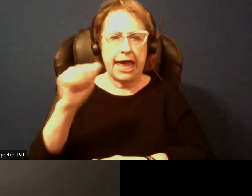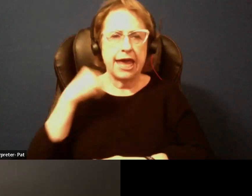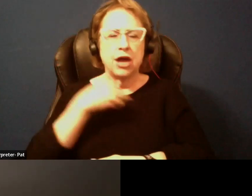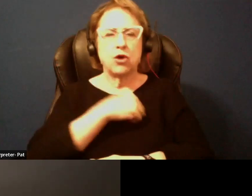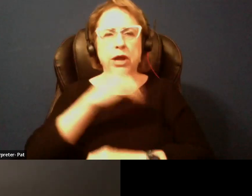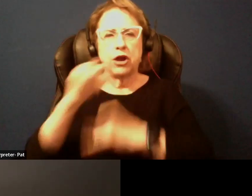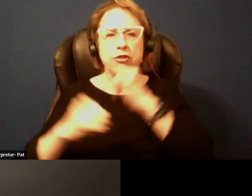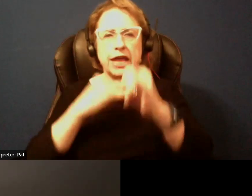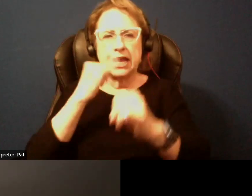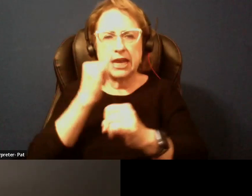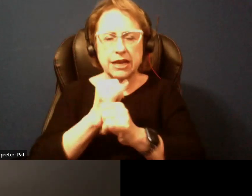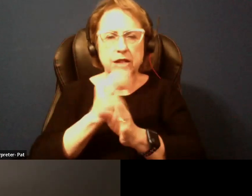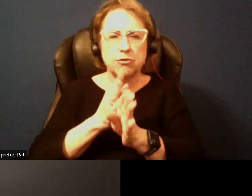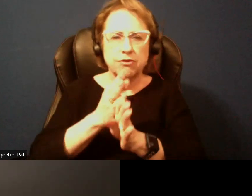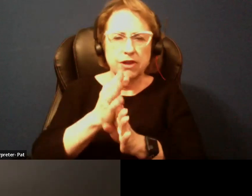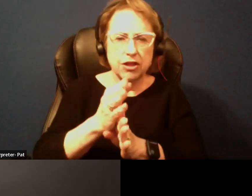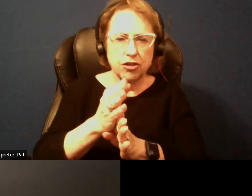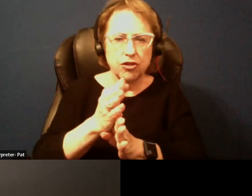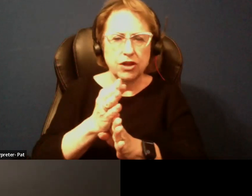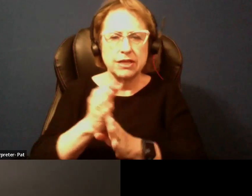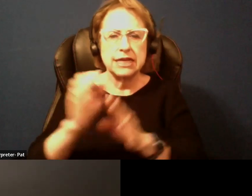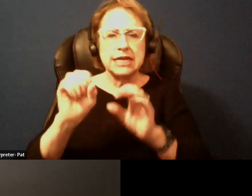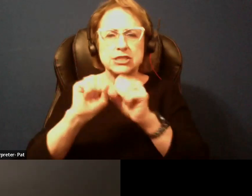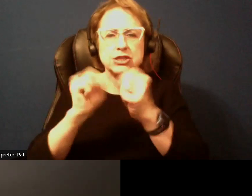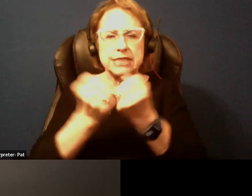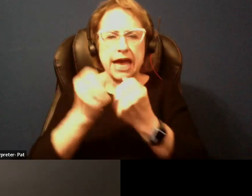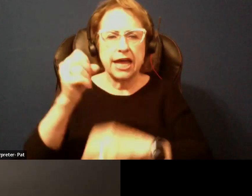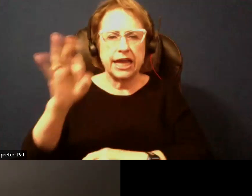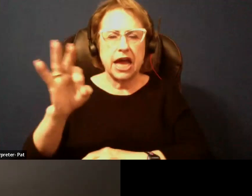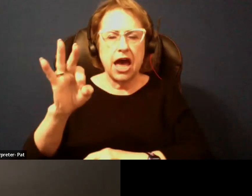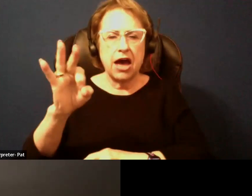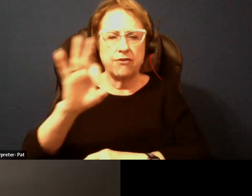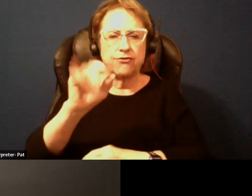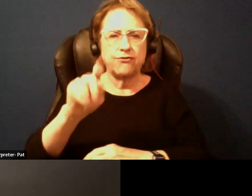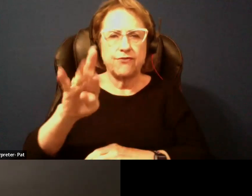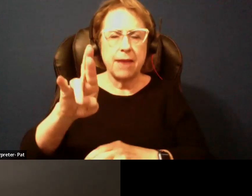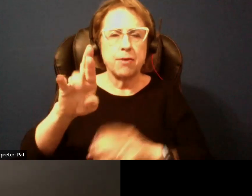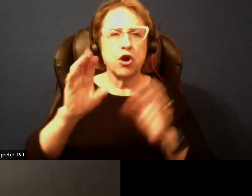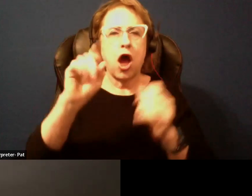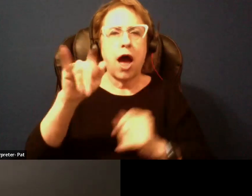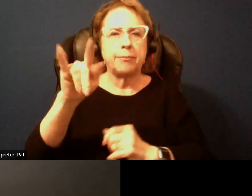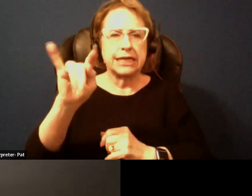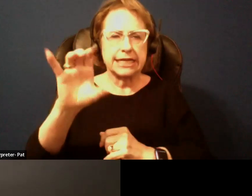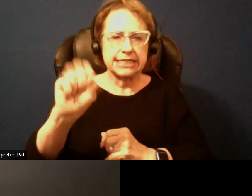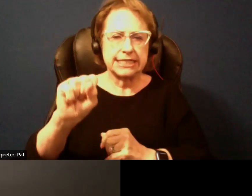Society of Fiber Optics and the worldwide certifying body for fiber optics techs.